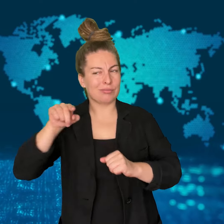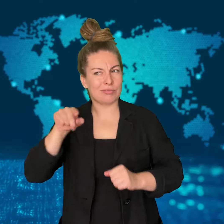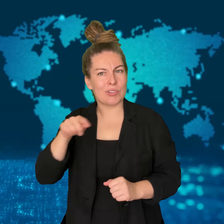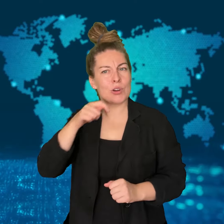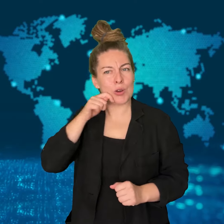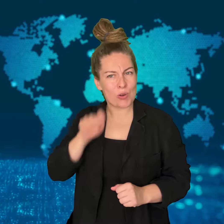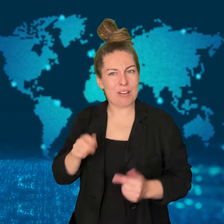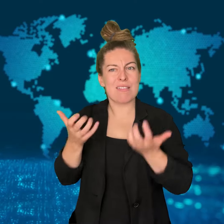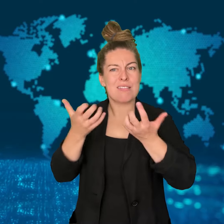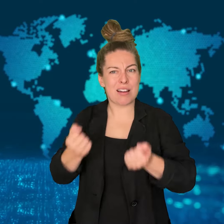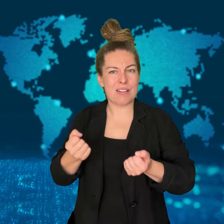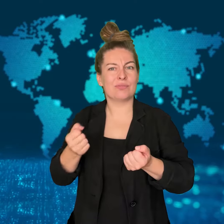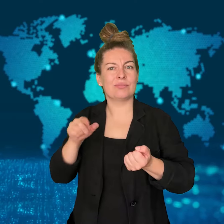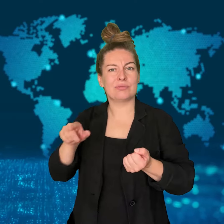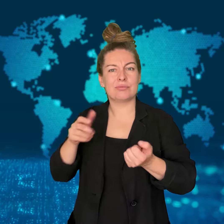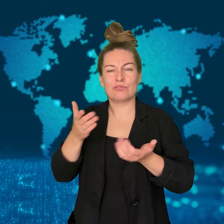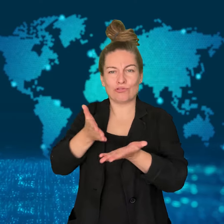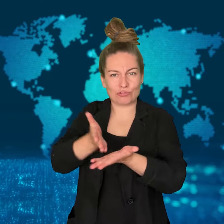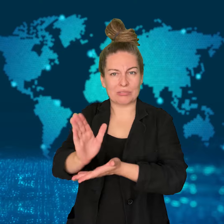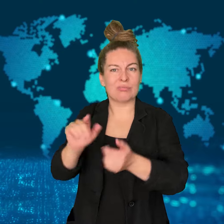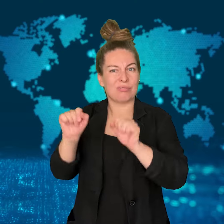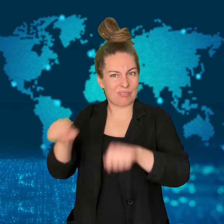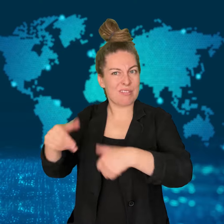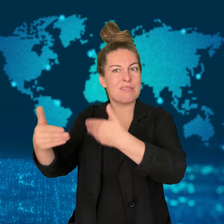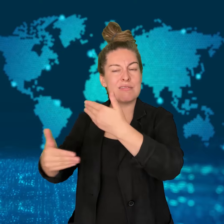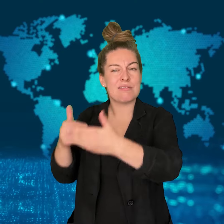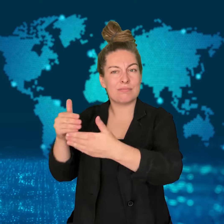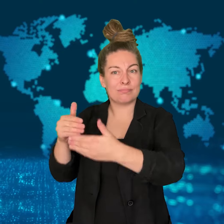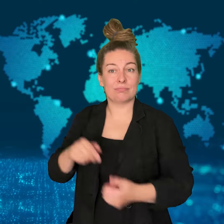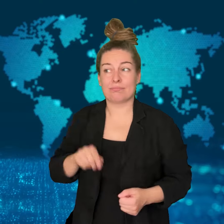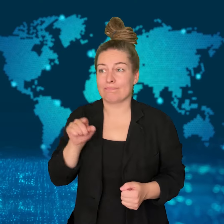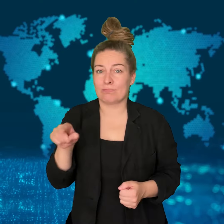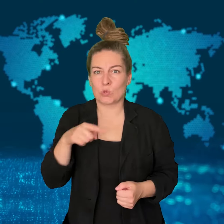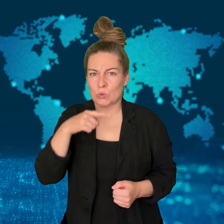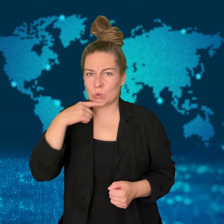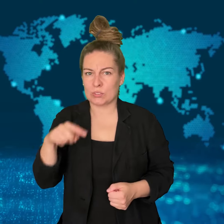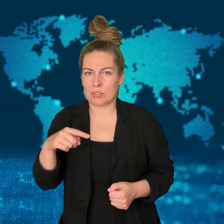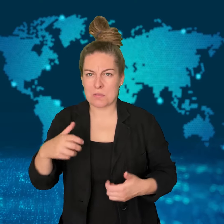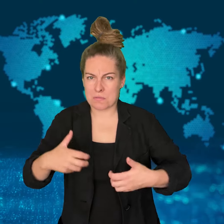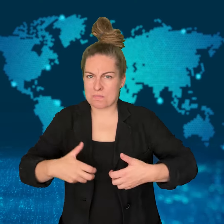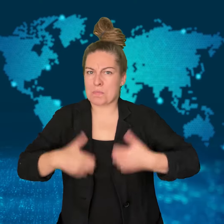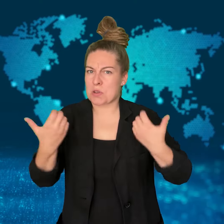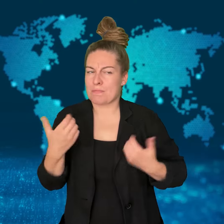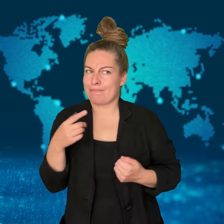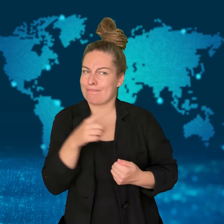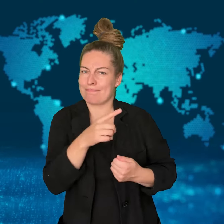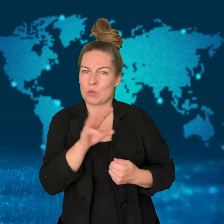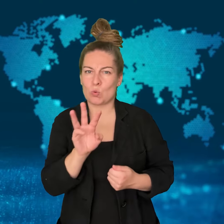a political one that the group will discuss, but that Ukraine is